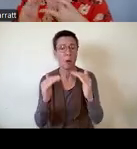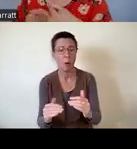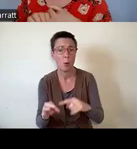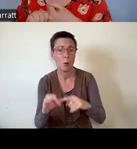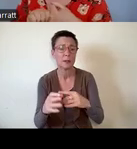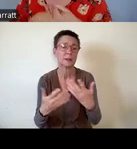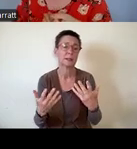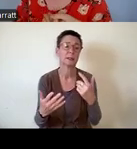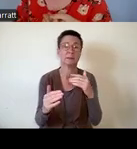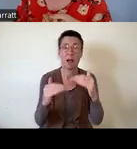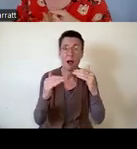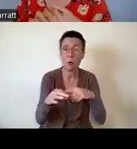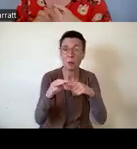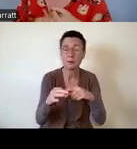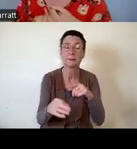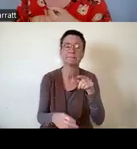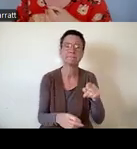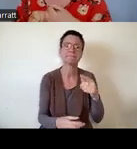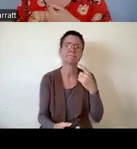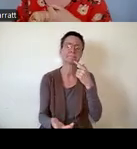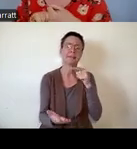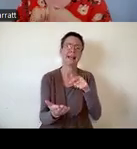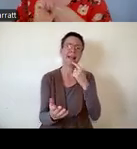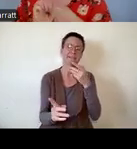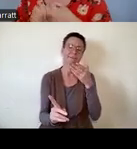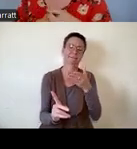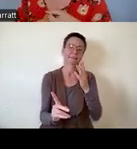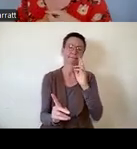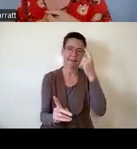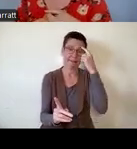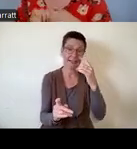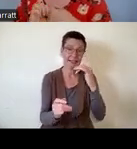If it thinks it's spam, which generally are posts that are inappropriate,